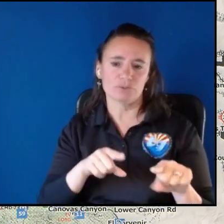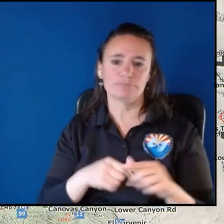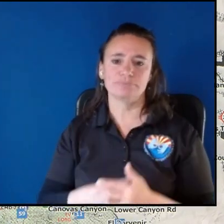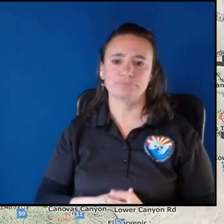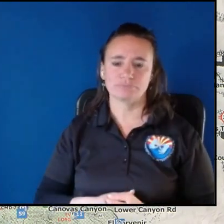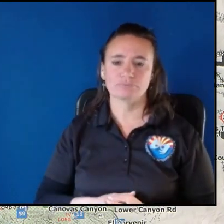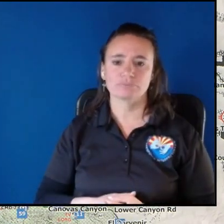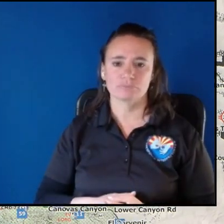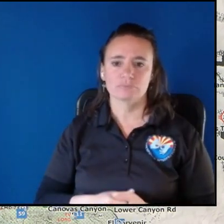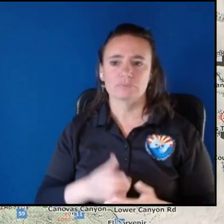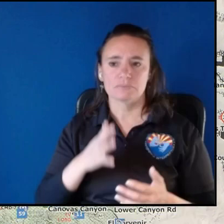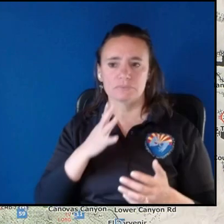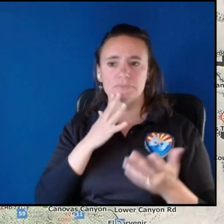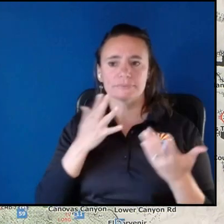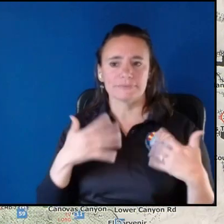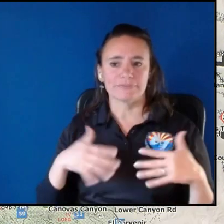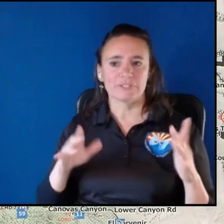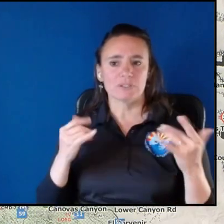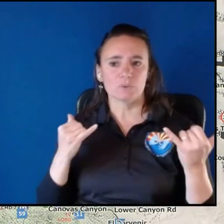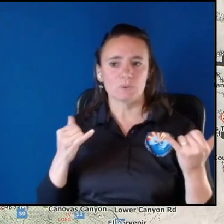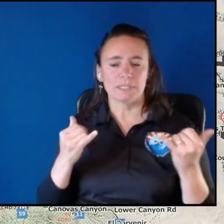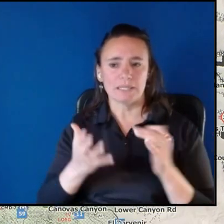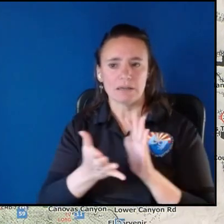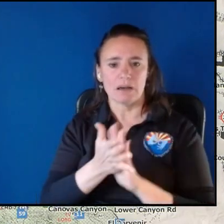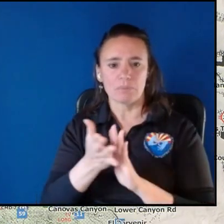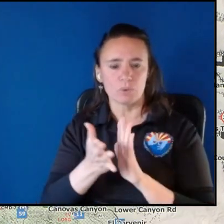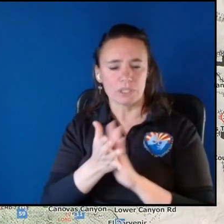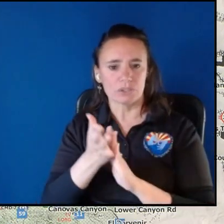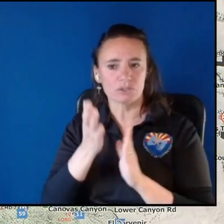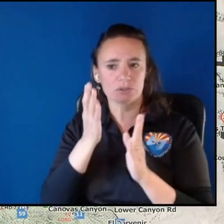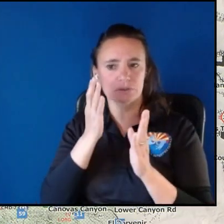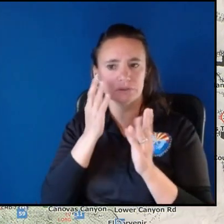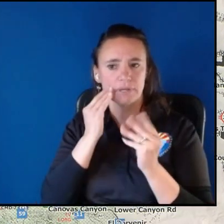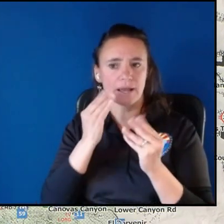conclude today's operational update for the South Zone.